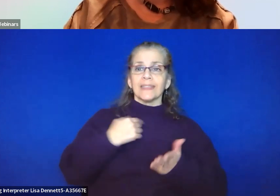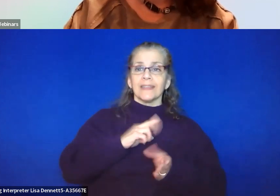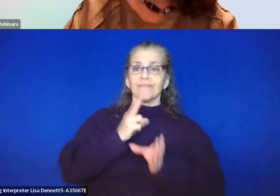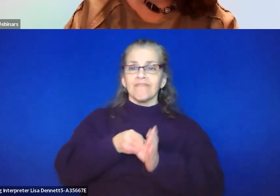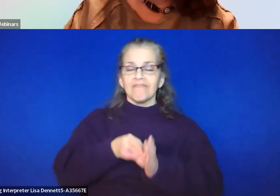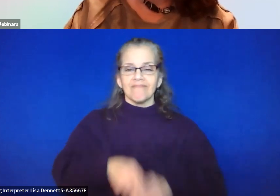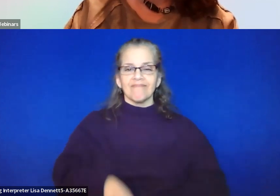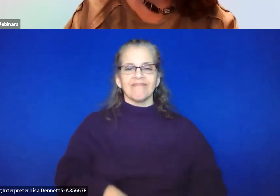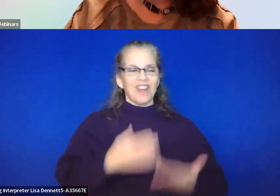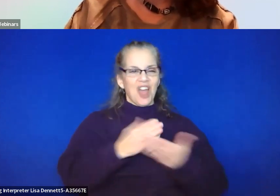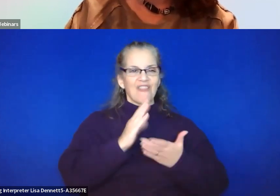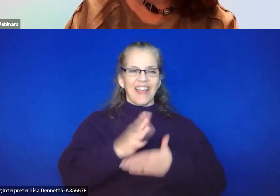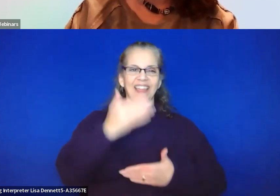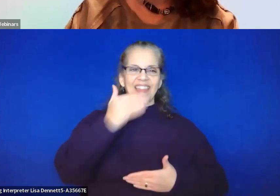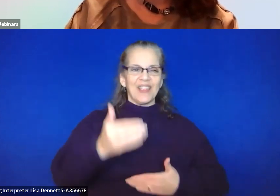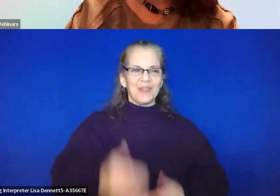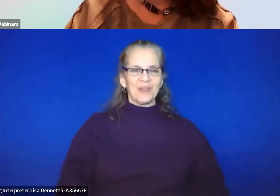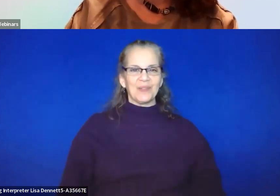Bye.